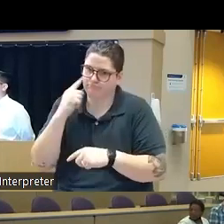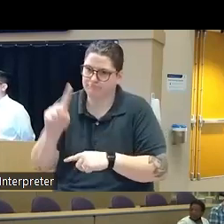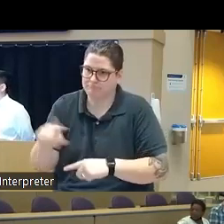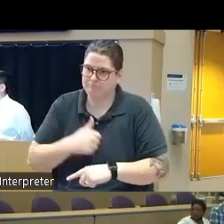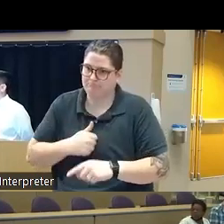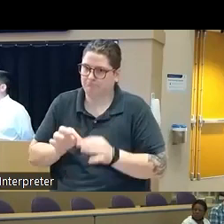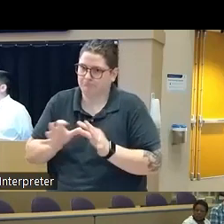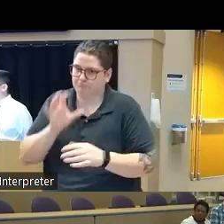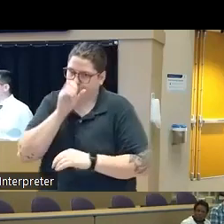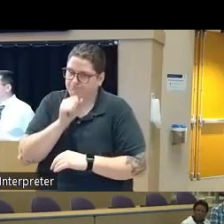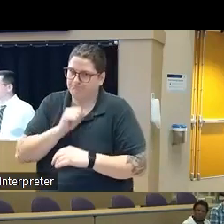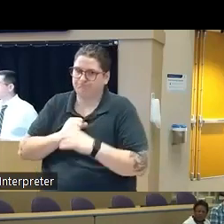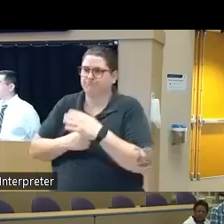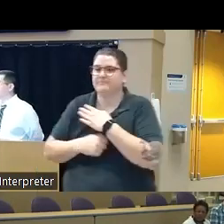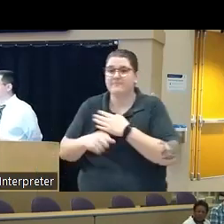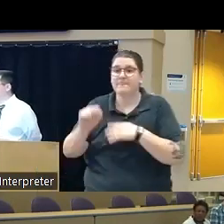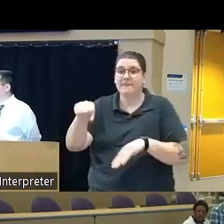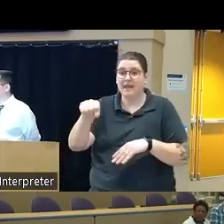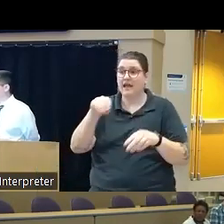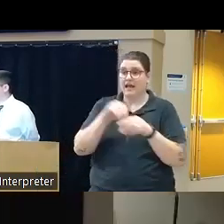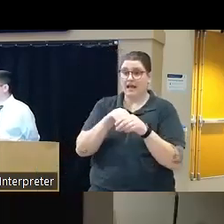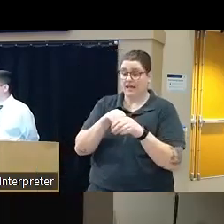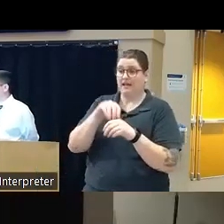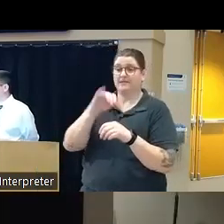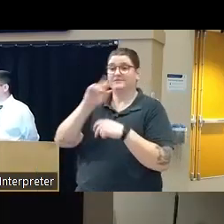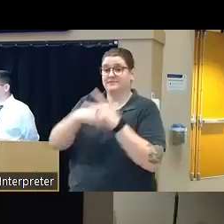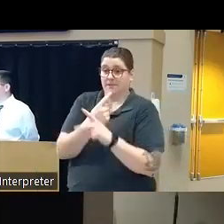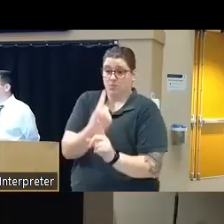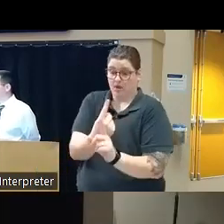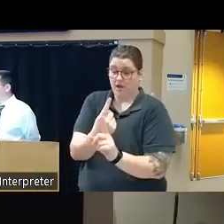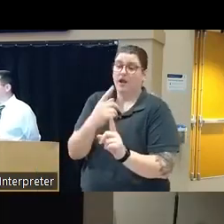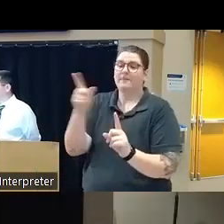yes yes so um in biotype one they have identified that there was lower cortical